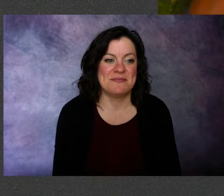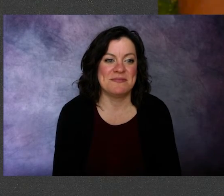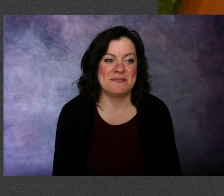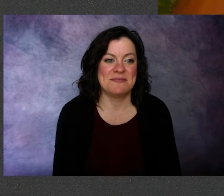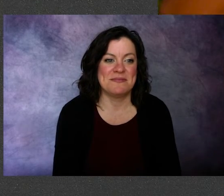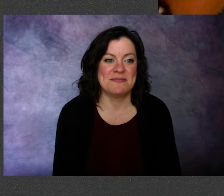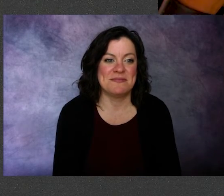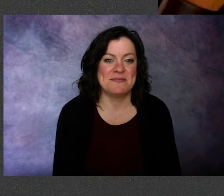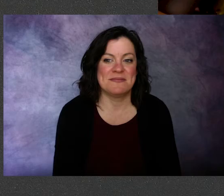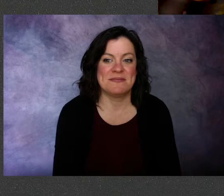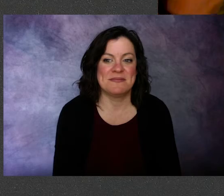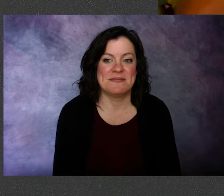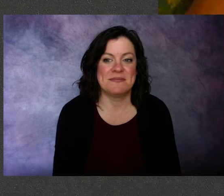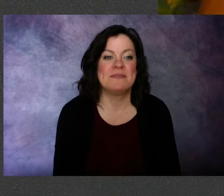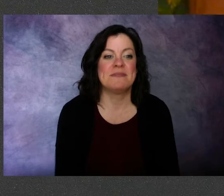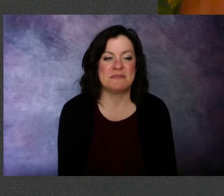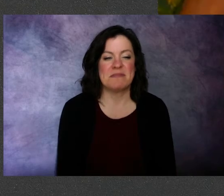And we'll do that to this one too.